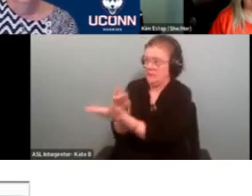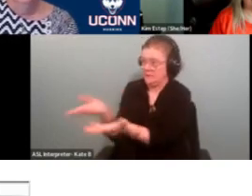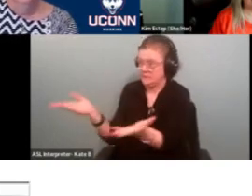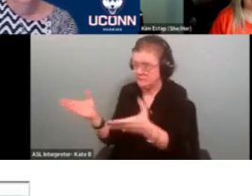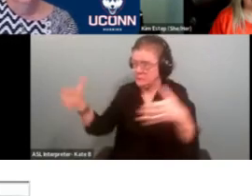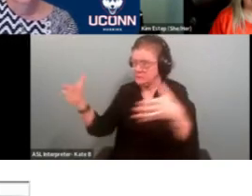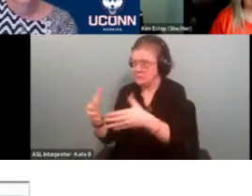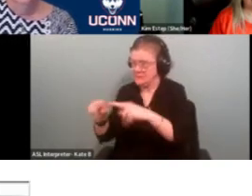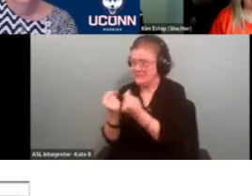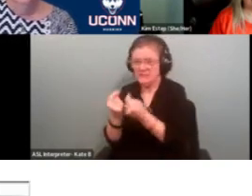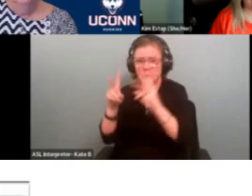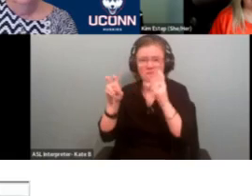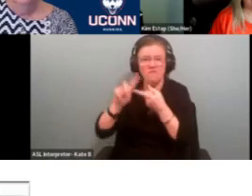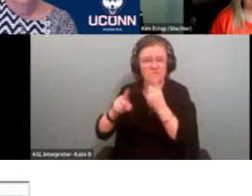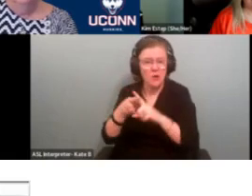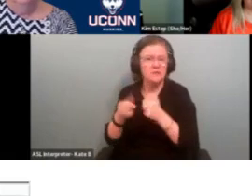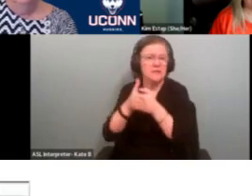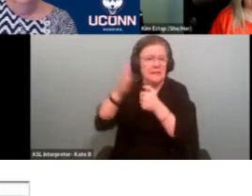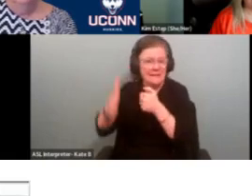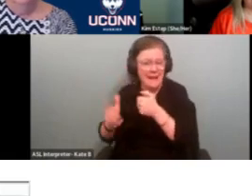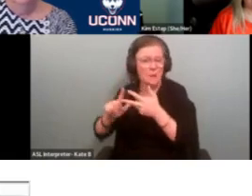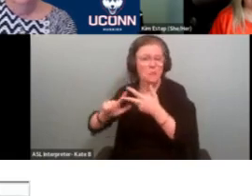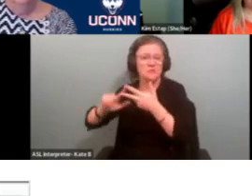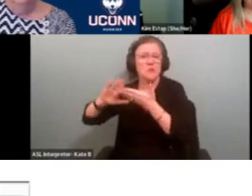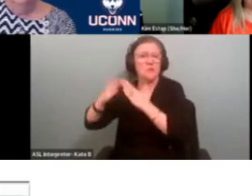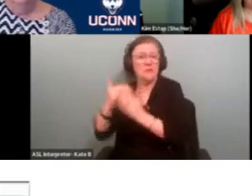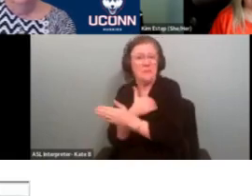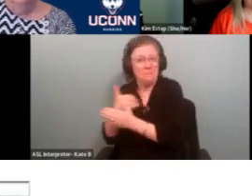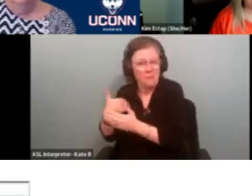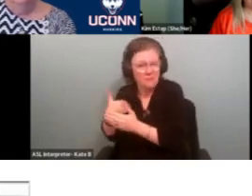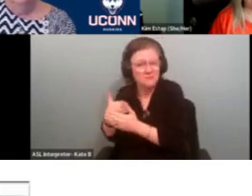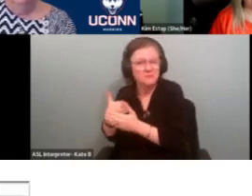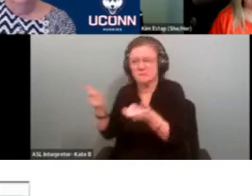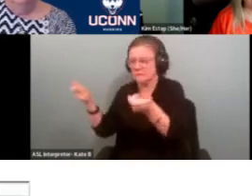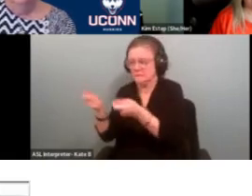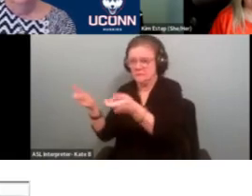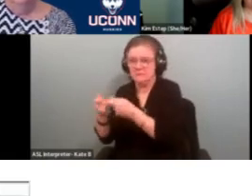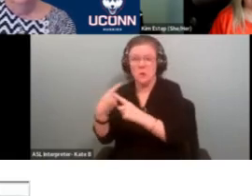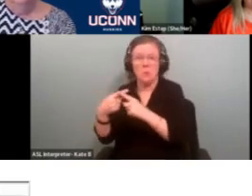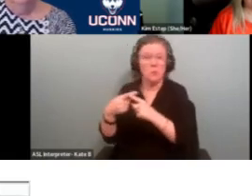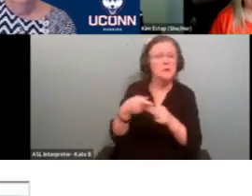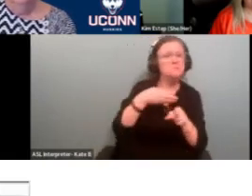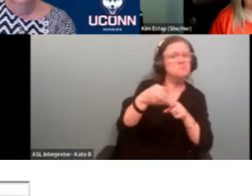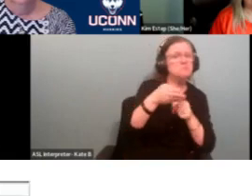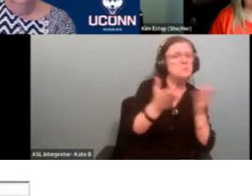of friends, neighbors, and community members, as well as service providers and other supports to develop a